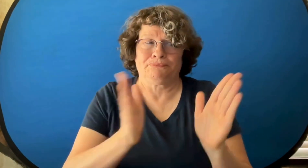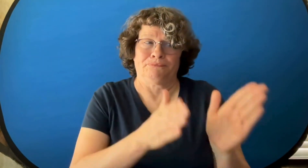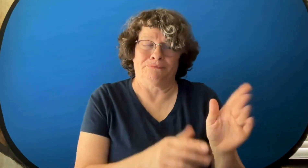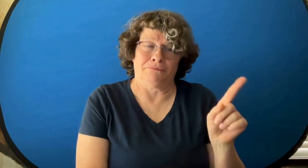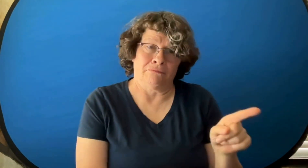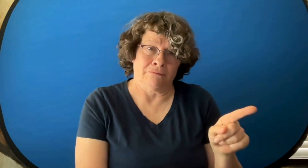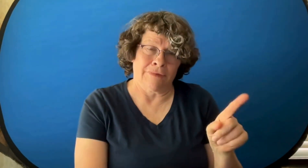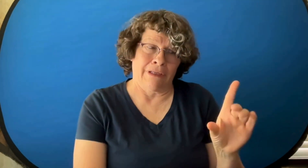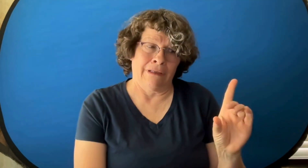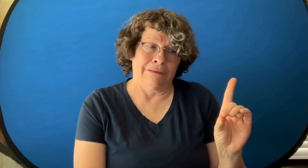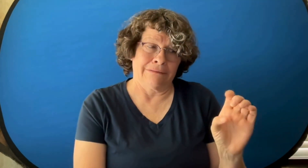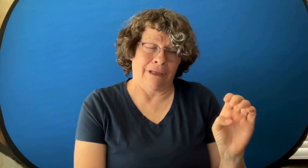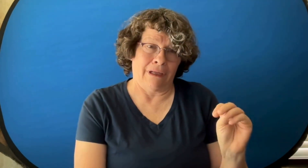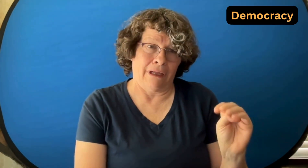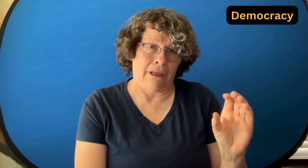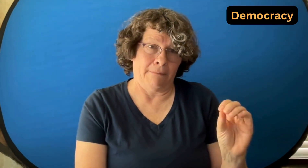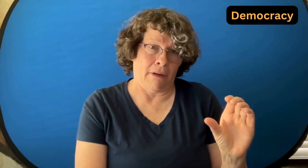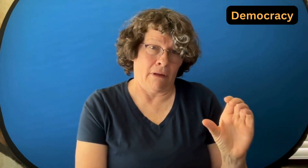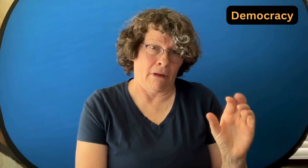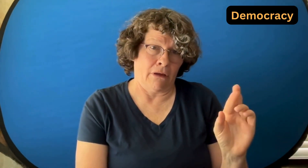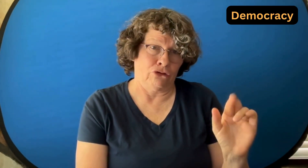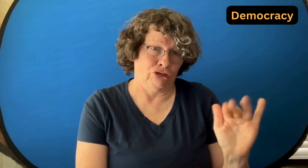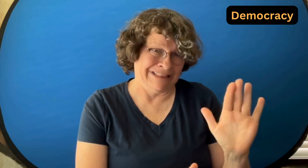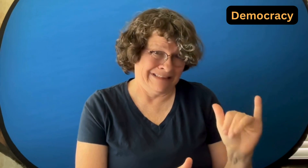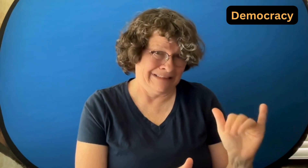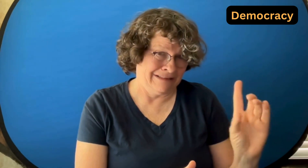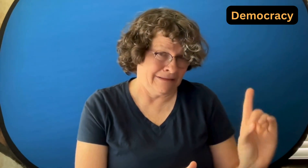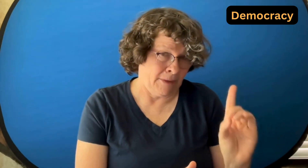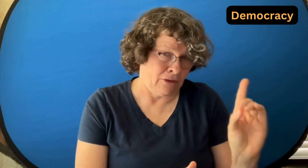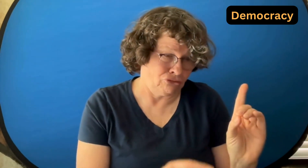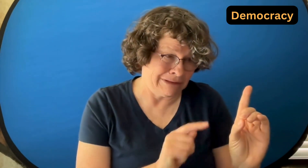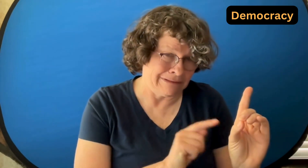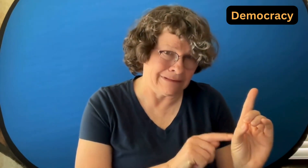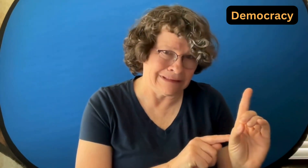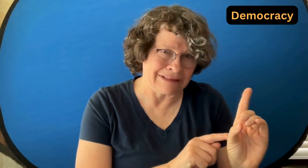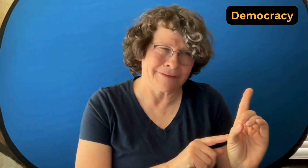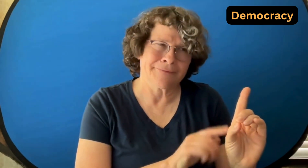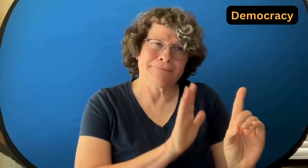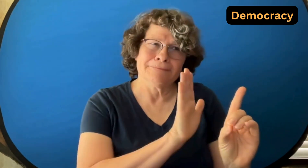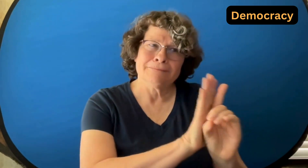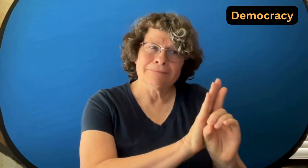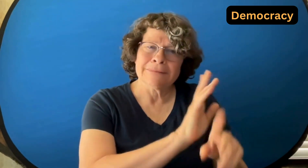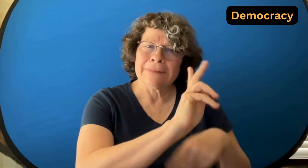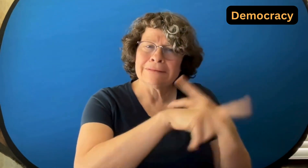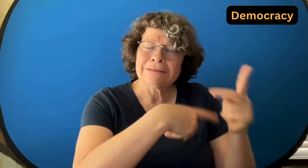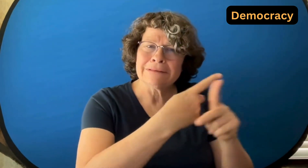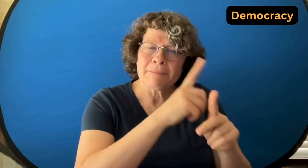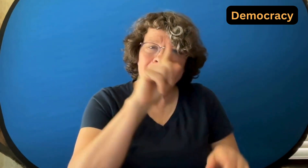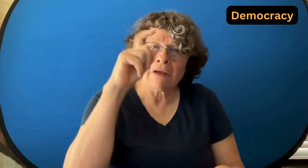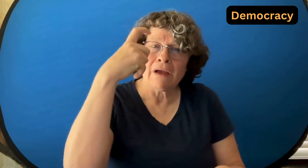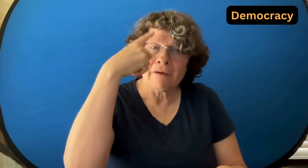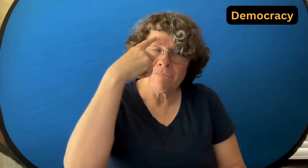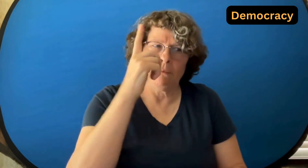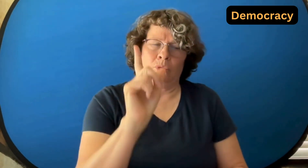Next, Democracy is a type of government